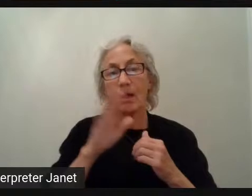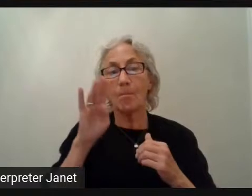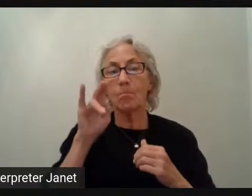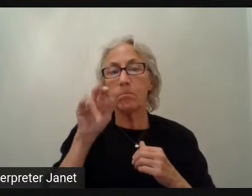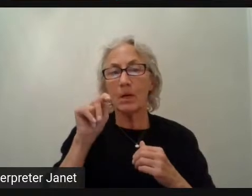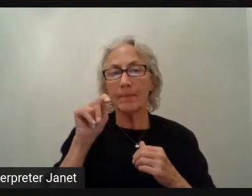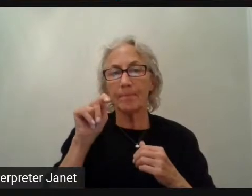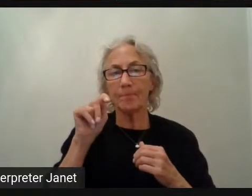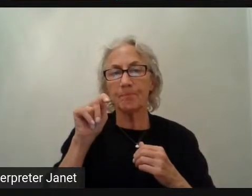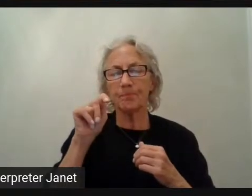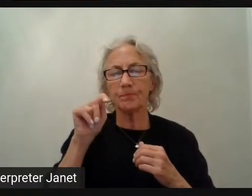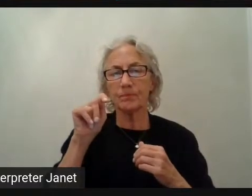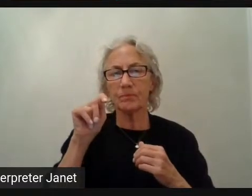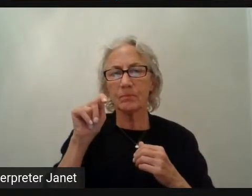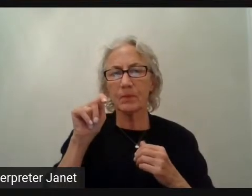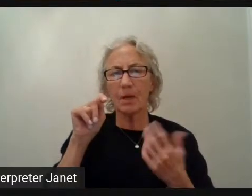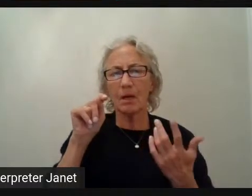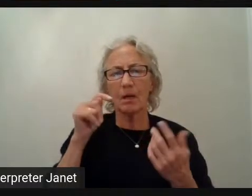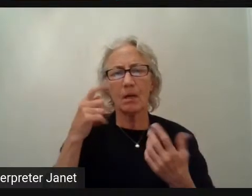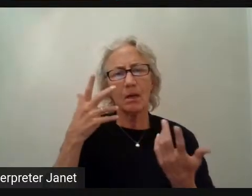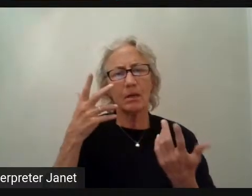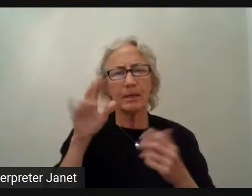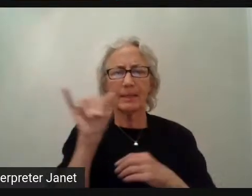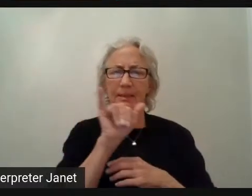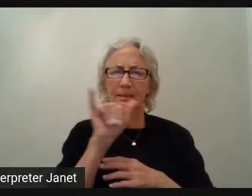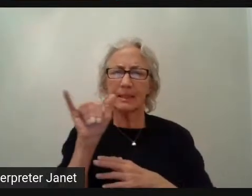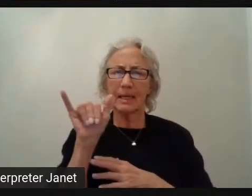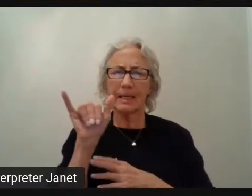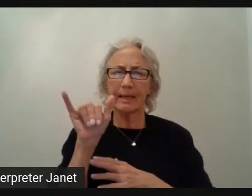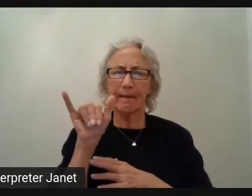accessibility compared to design teams. At least in my case.